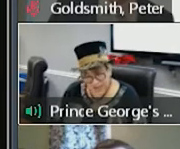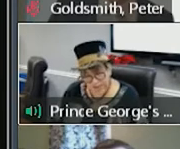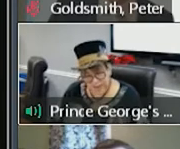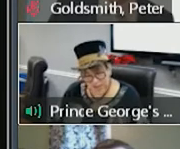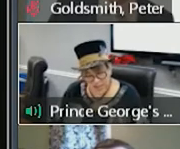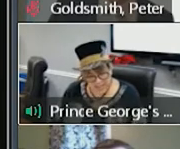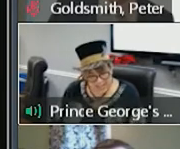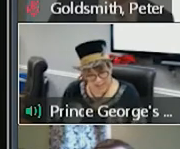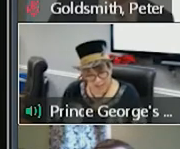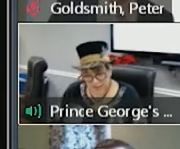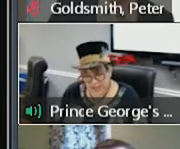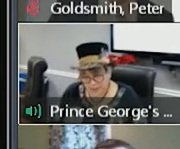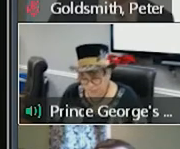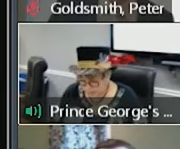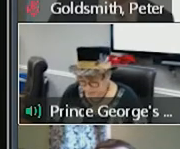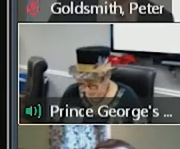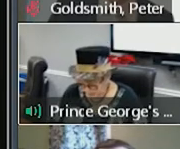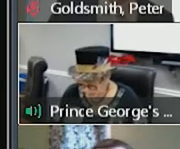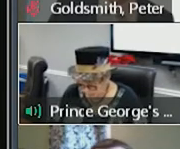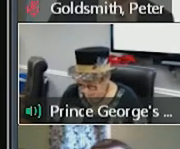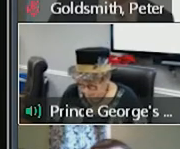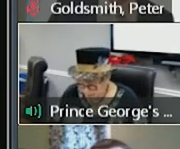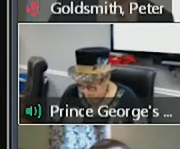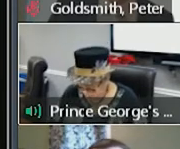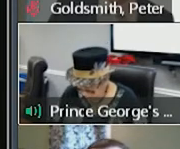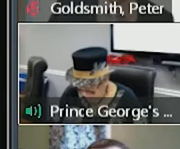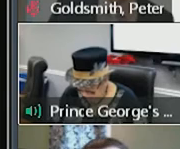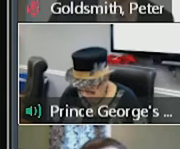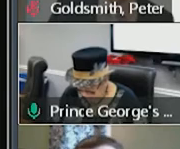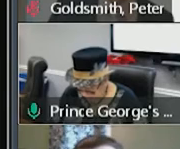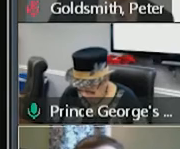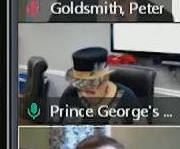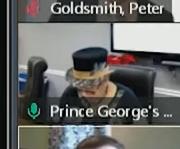starts on page 18 of the staff report. Correct?